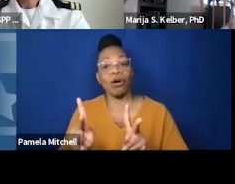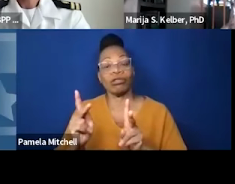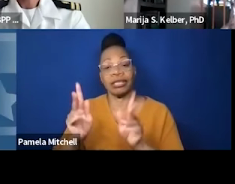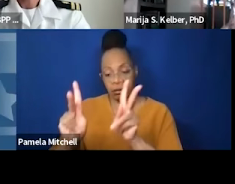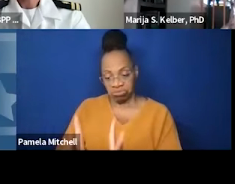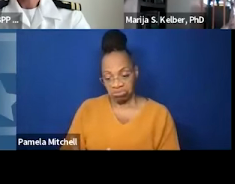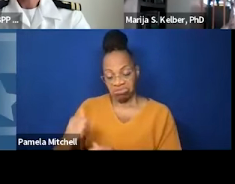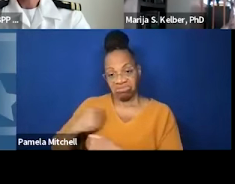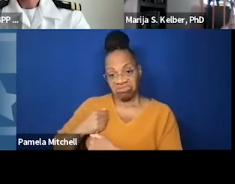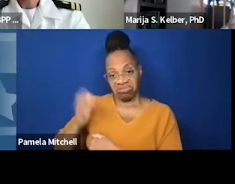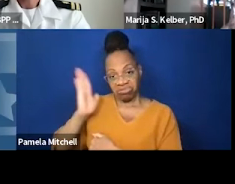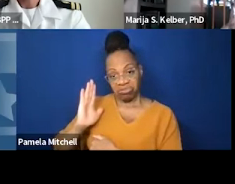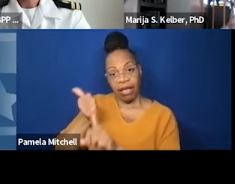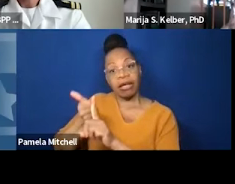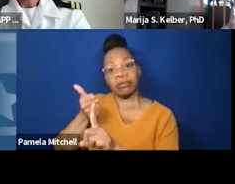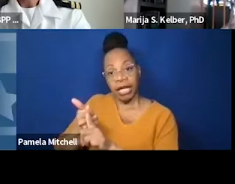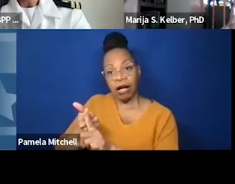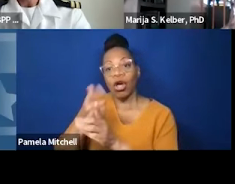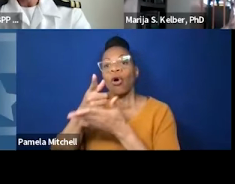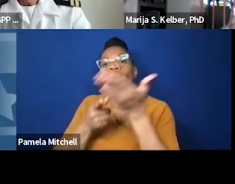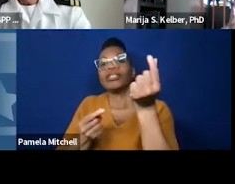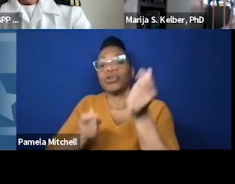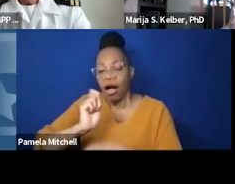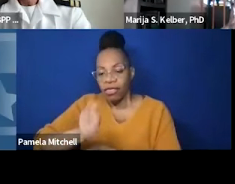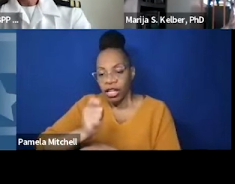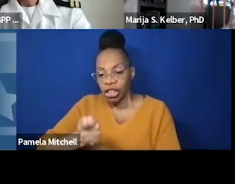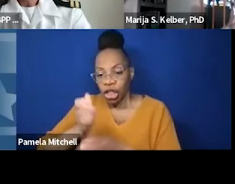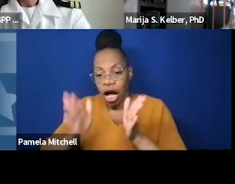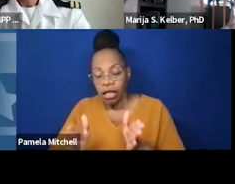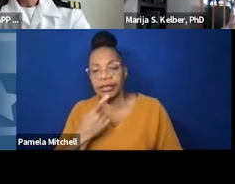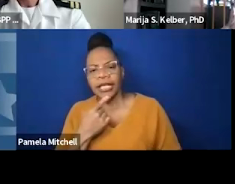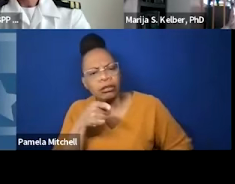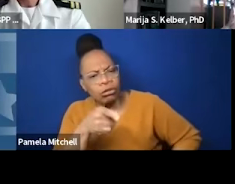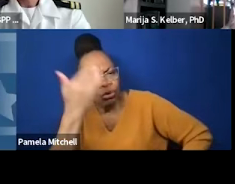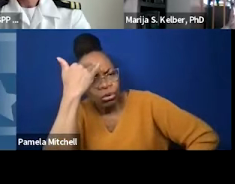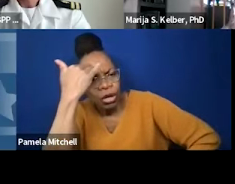That then enables the judge or the magistrate to be able to say, "Did you know there was a veterans court?"